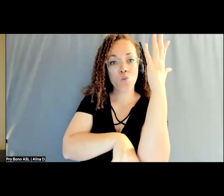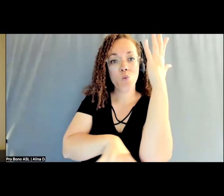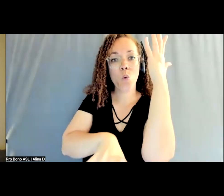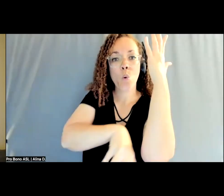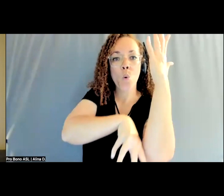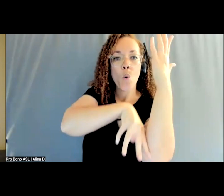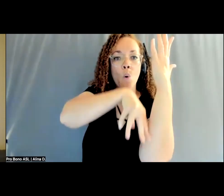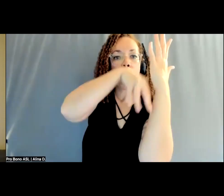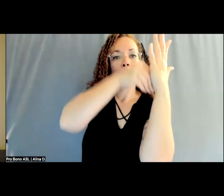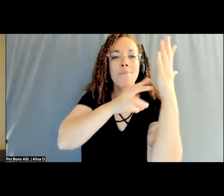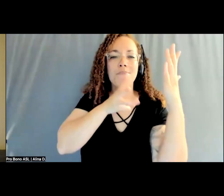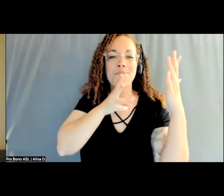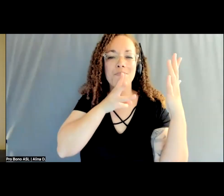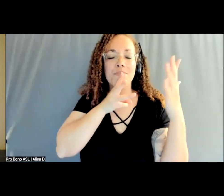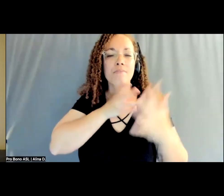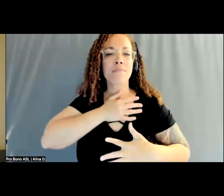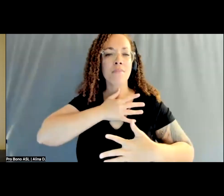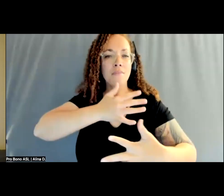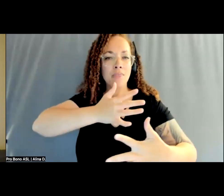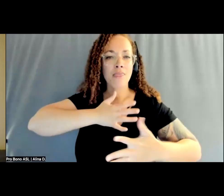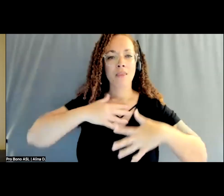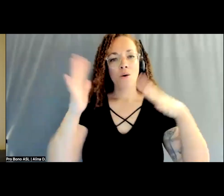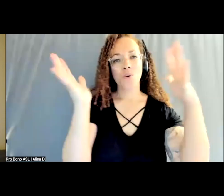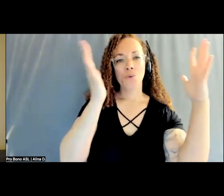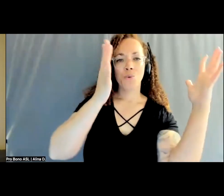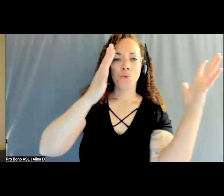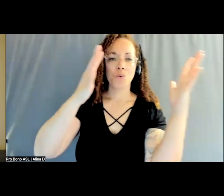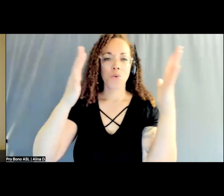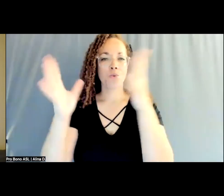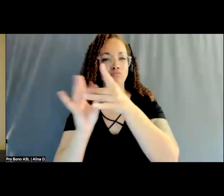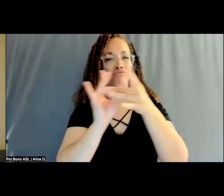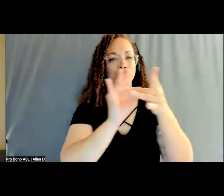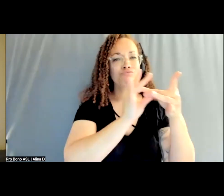because we need each other’s breath to breathe. rememory: